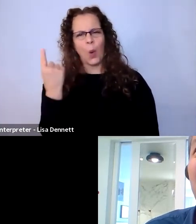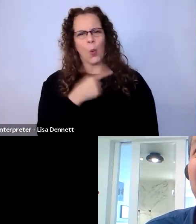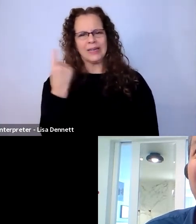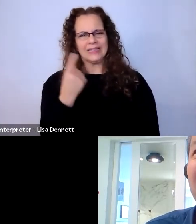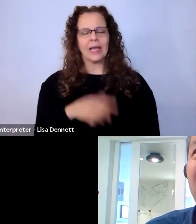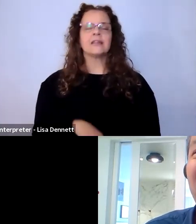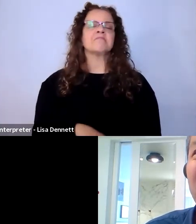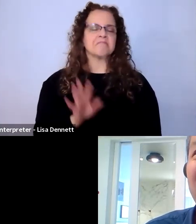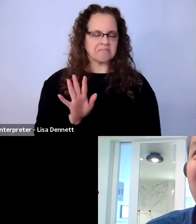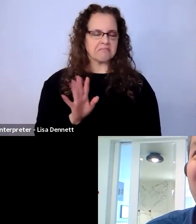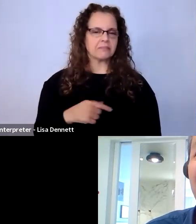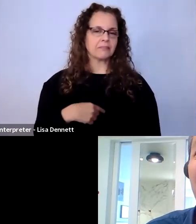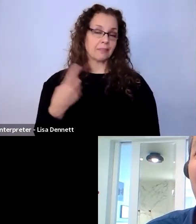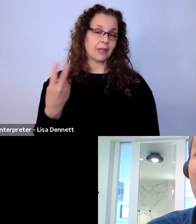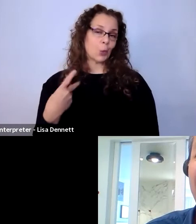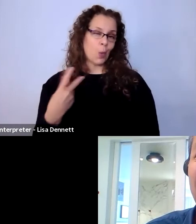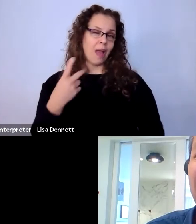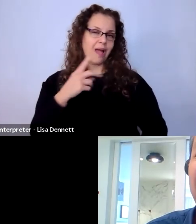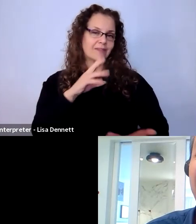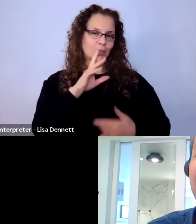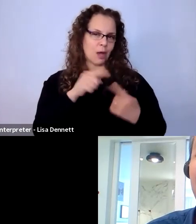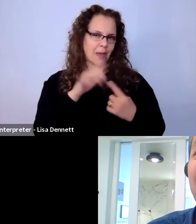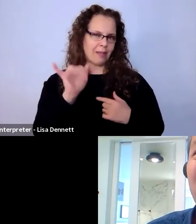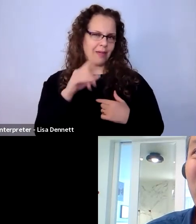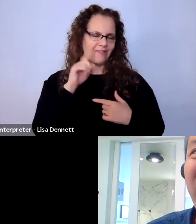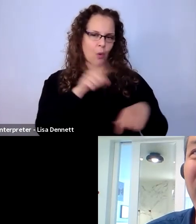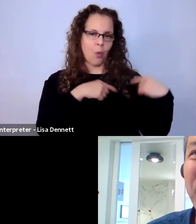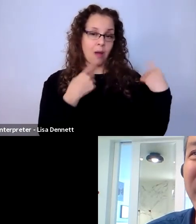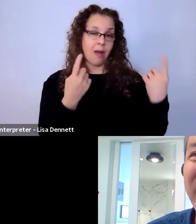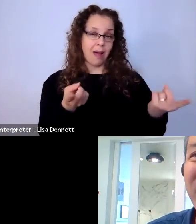You and I have talked about this for a while, but we are so happy and so